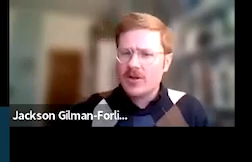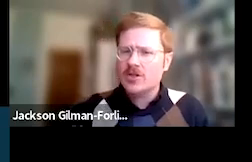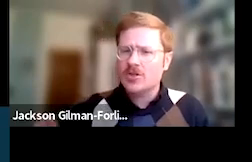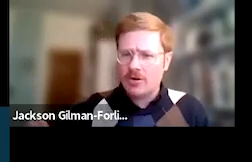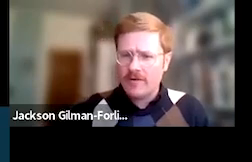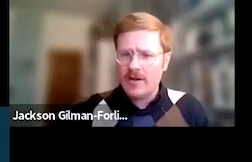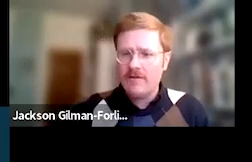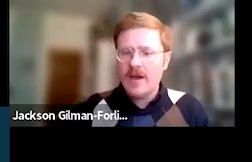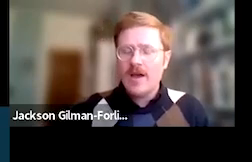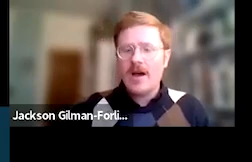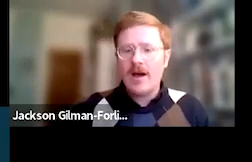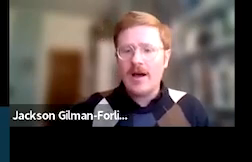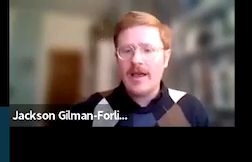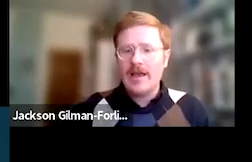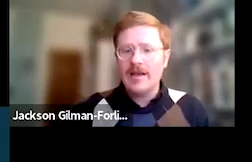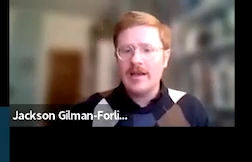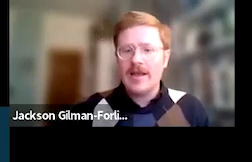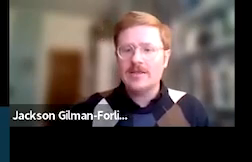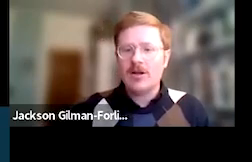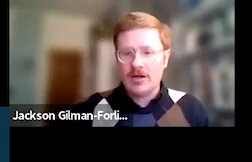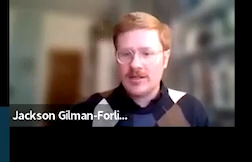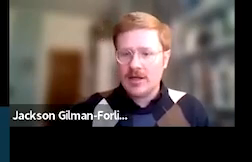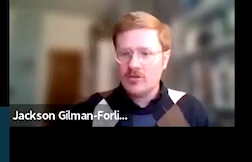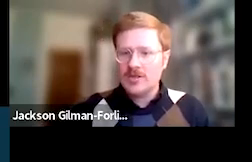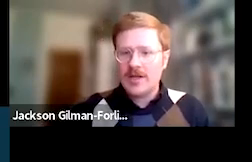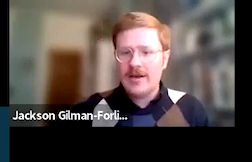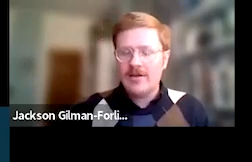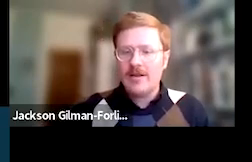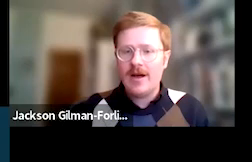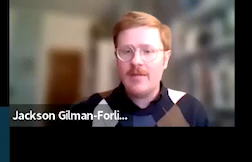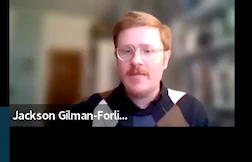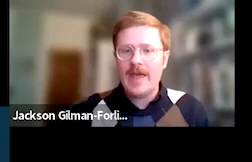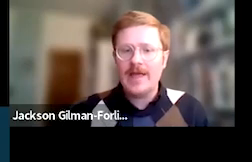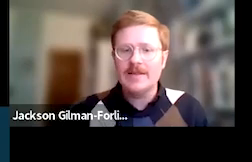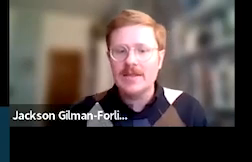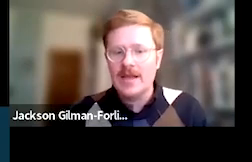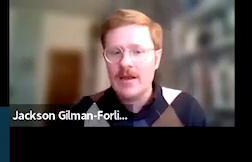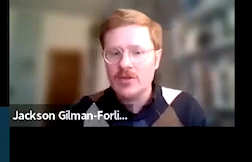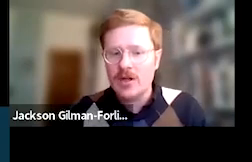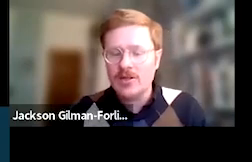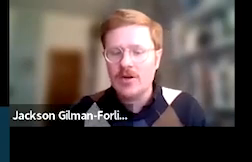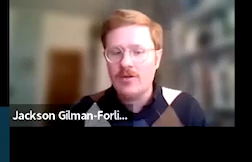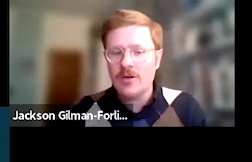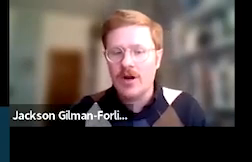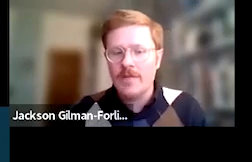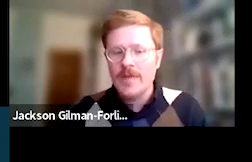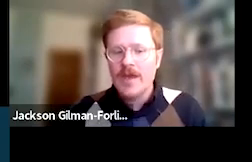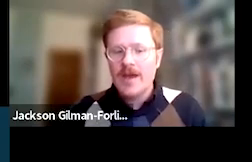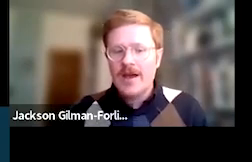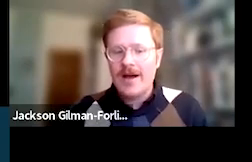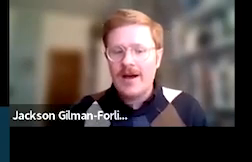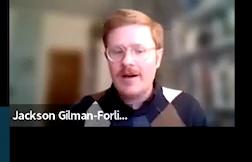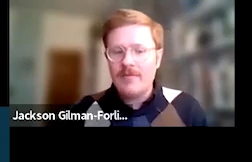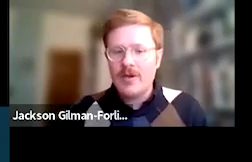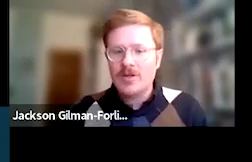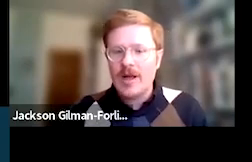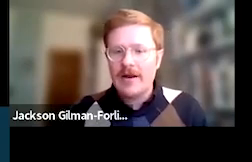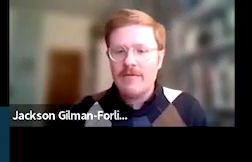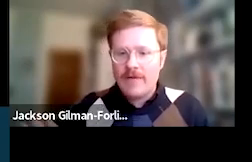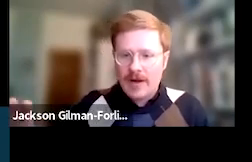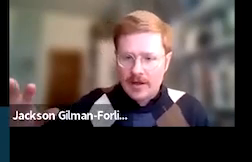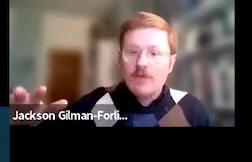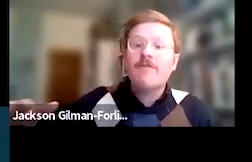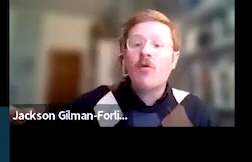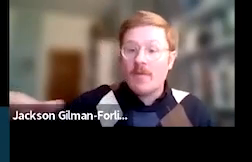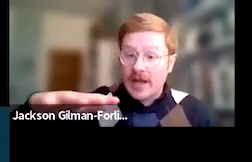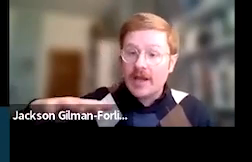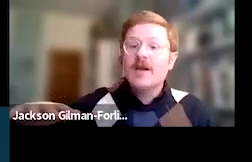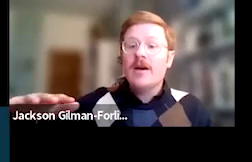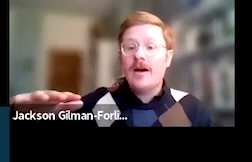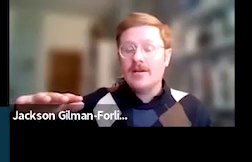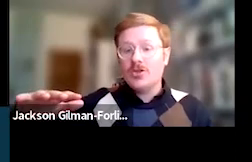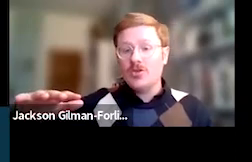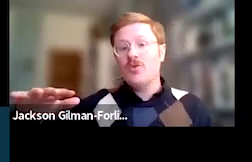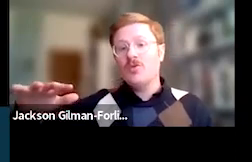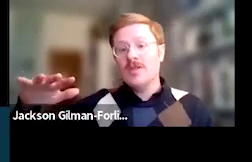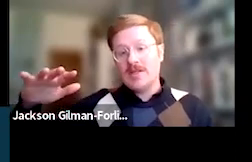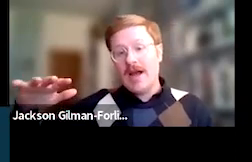rather conservative in its architectural style. It was also, there was a lot of conformity to the